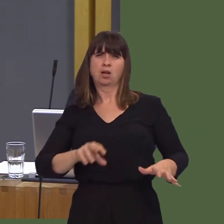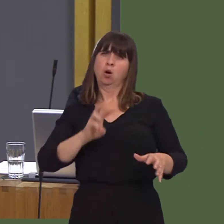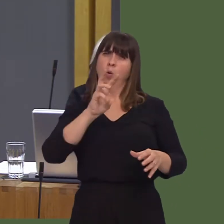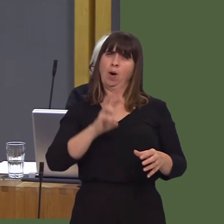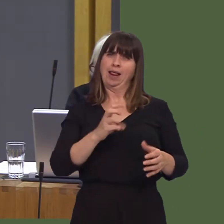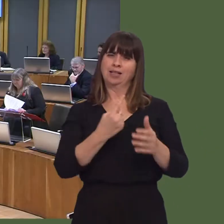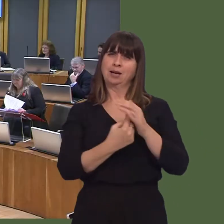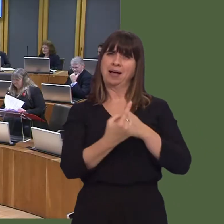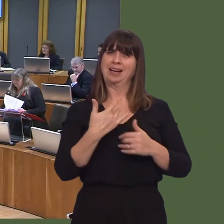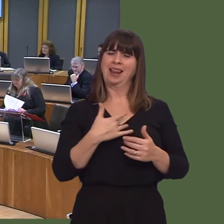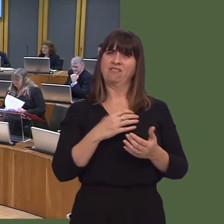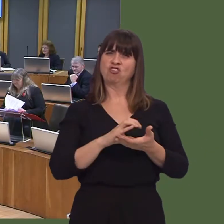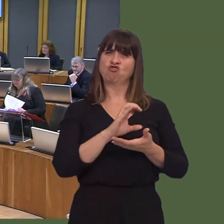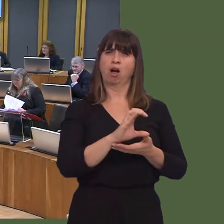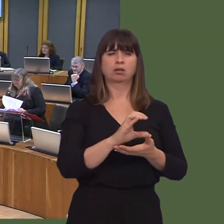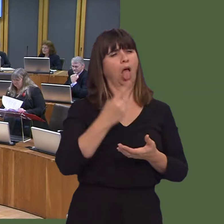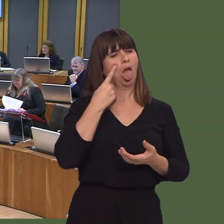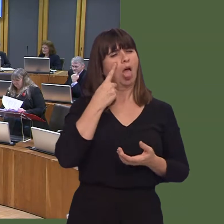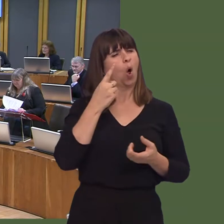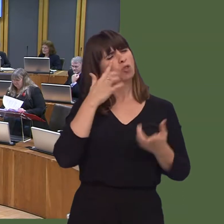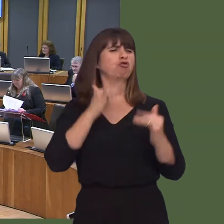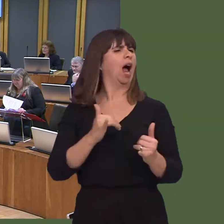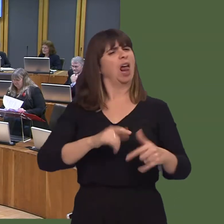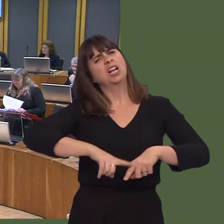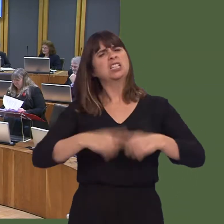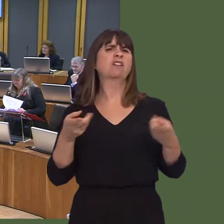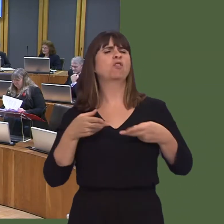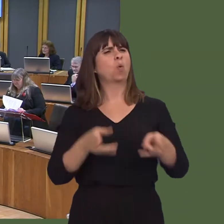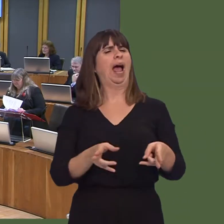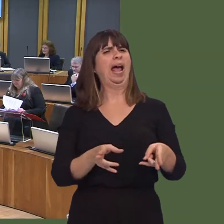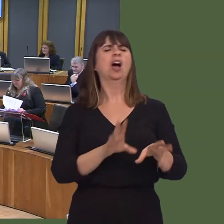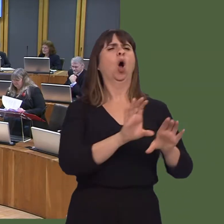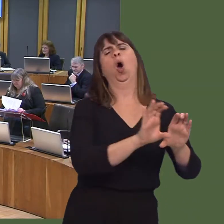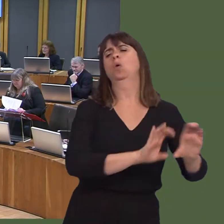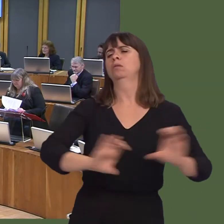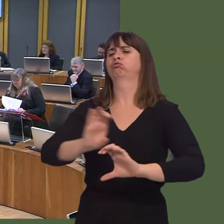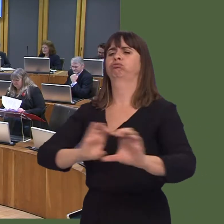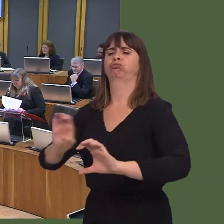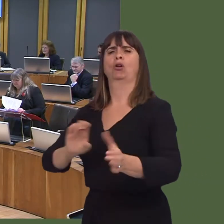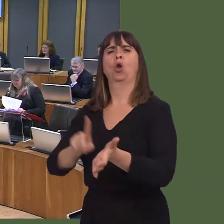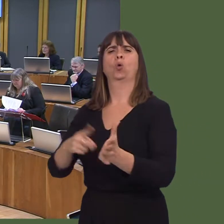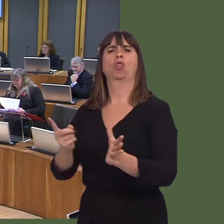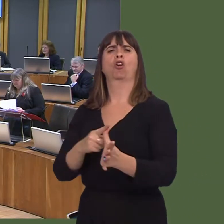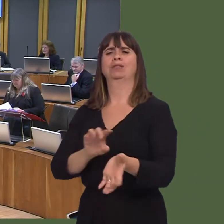'treated like guinea pigs when their high care and support needs require long-term stability and structure'?